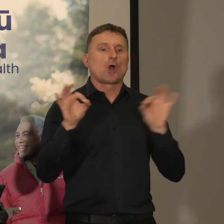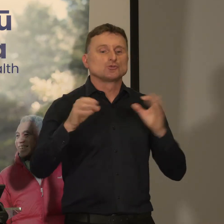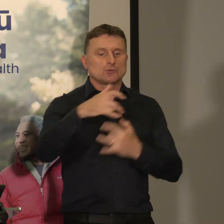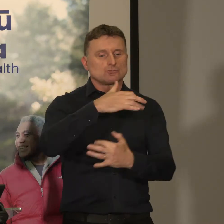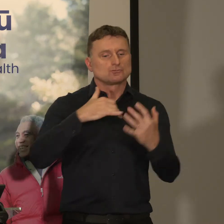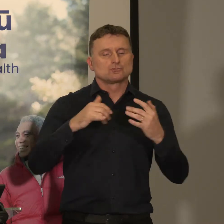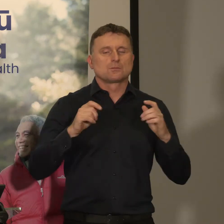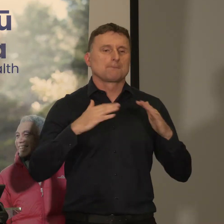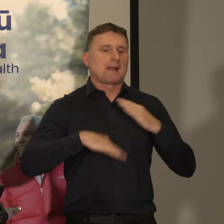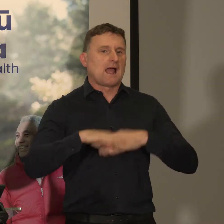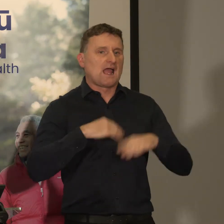behaviour. Of the three, the